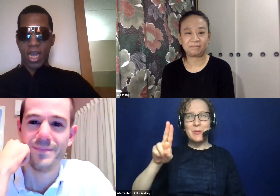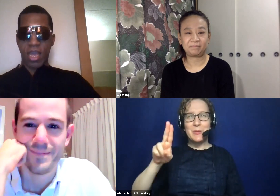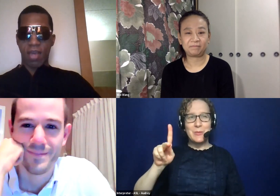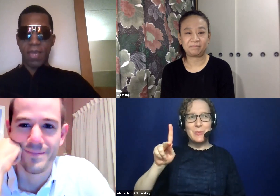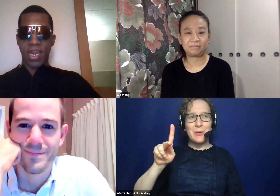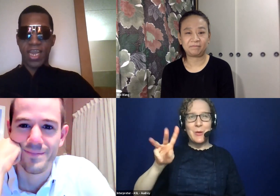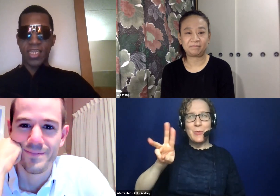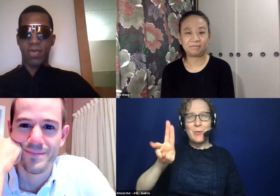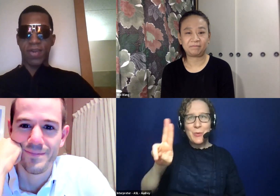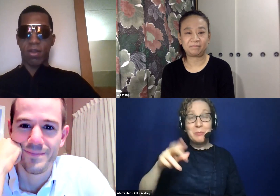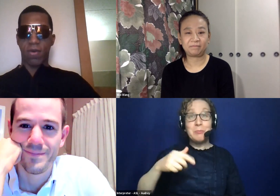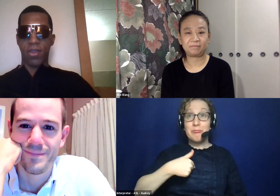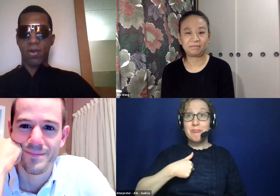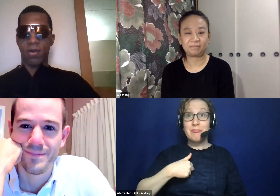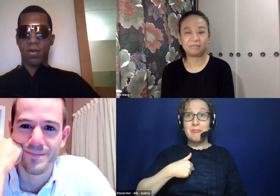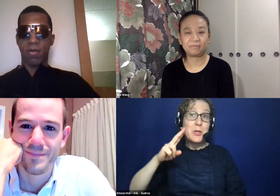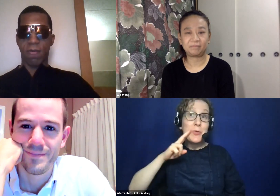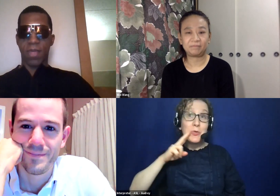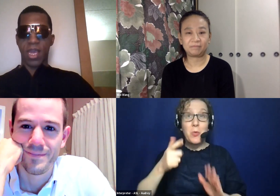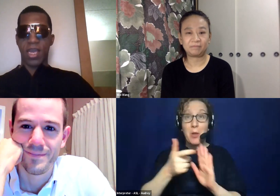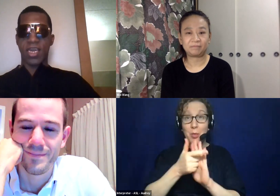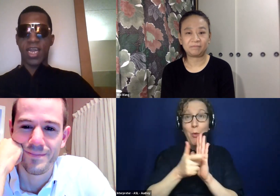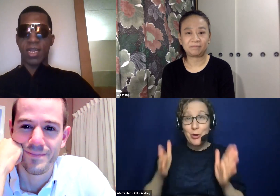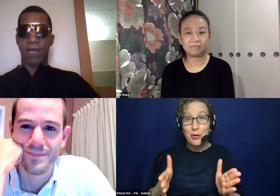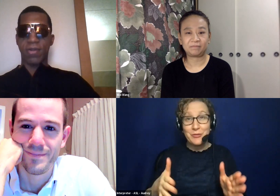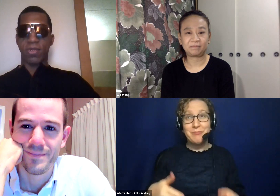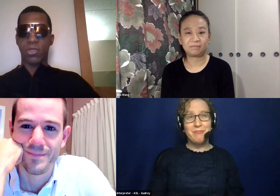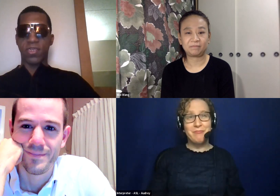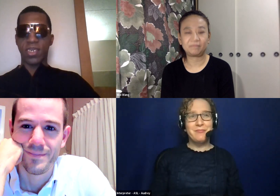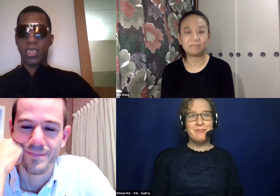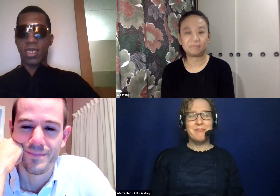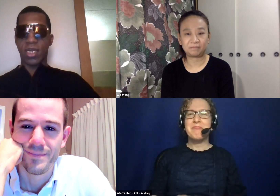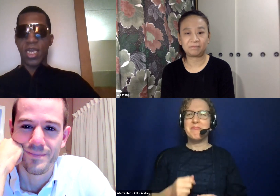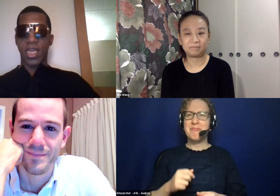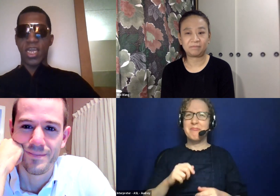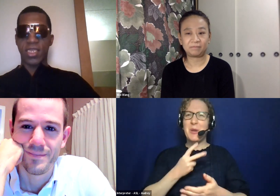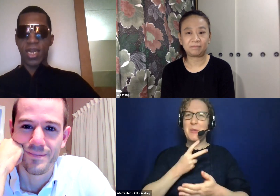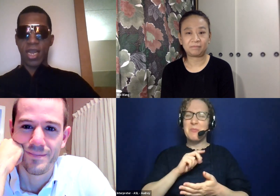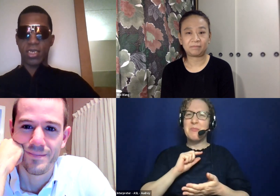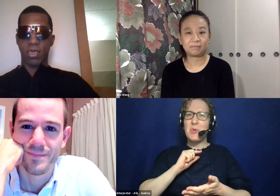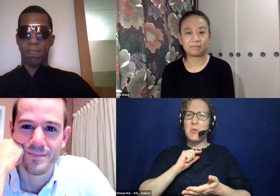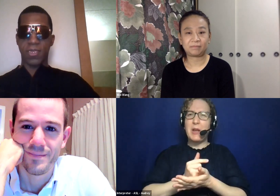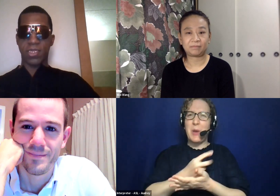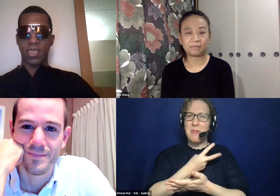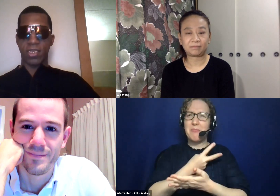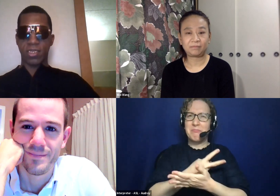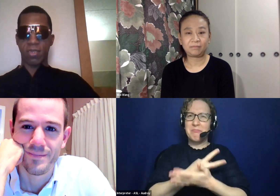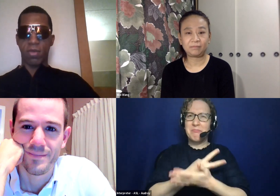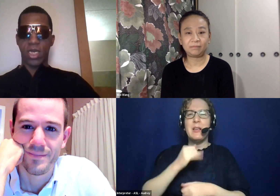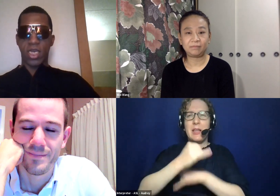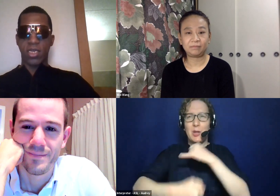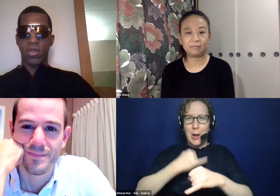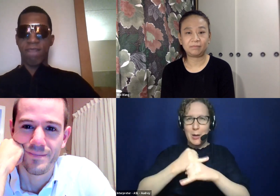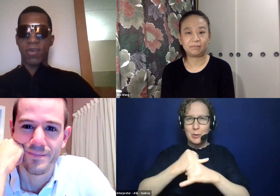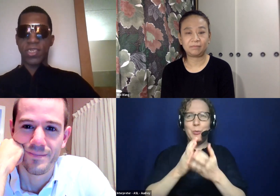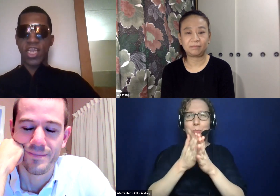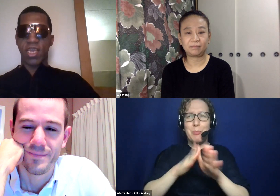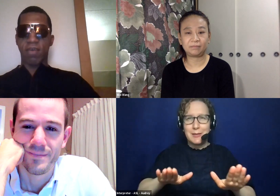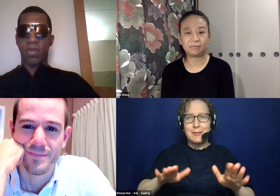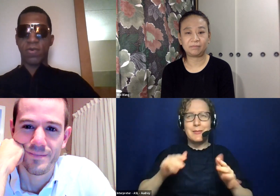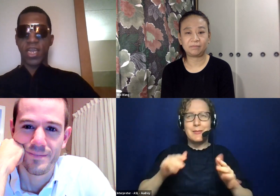I am a Nigerian lawyer, and a graduate student in international peace studies, University of Notre